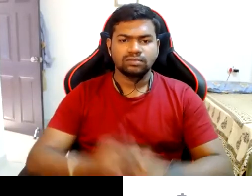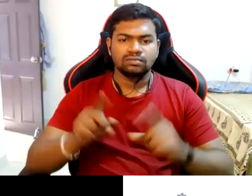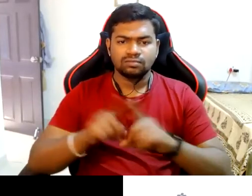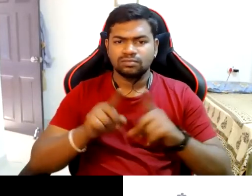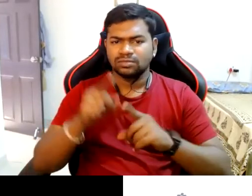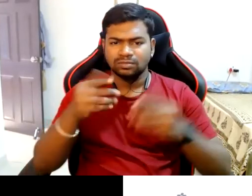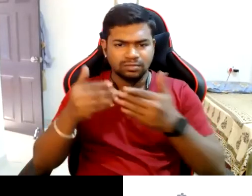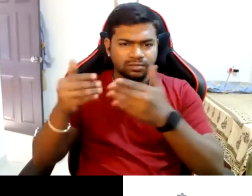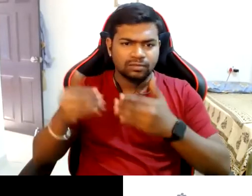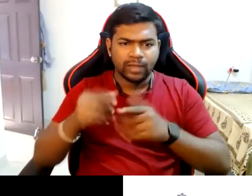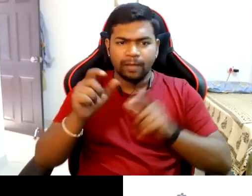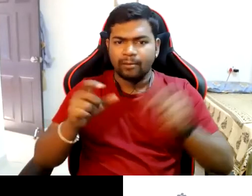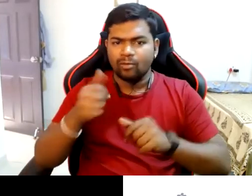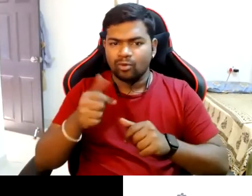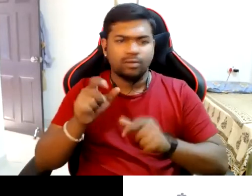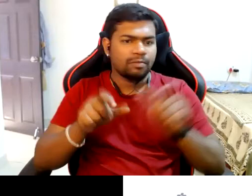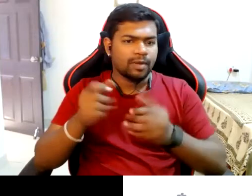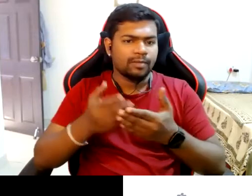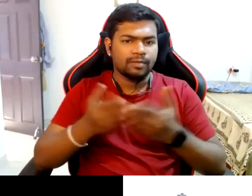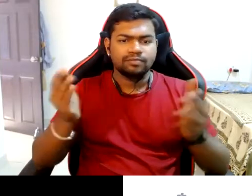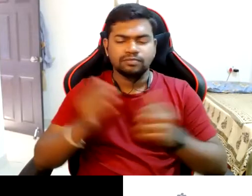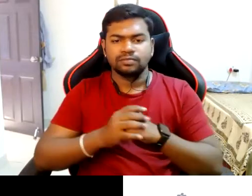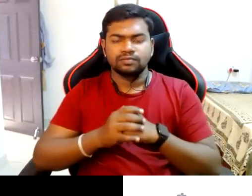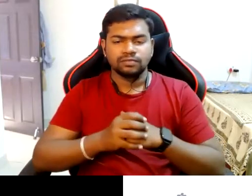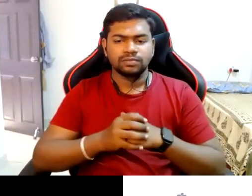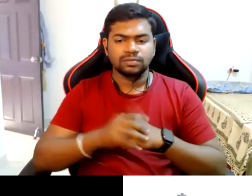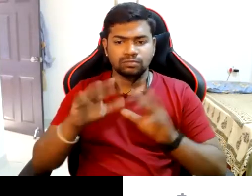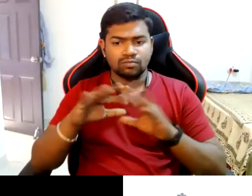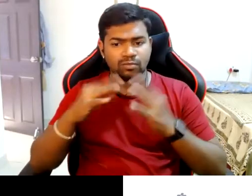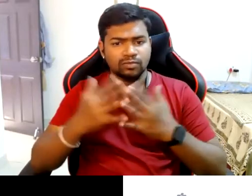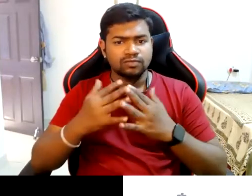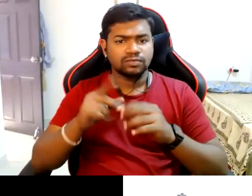if there's no good and inclusive people in the world.